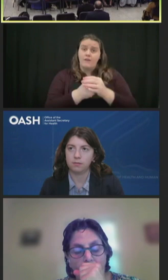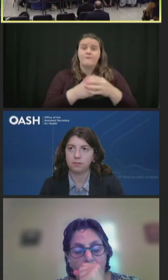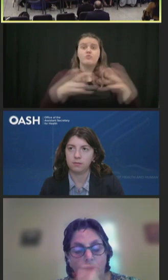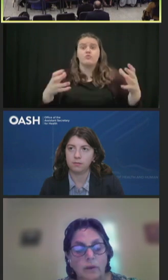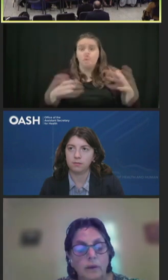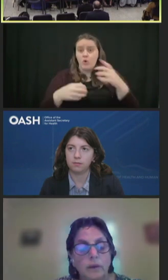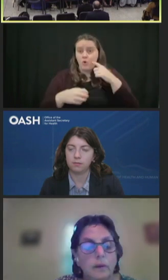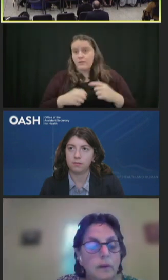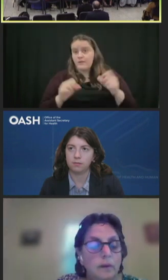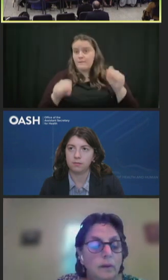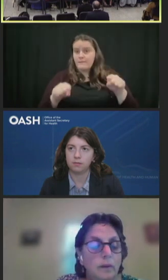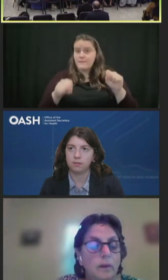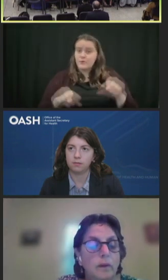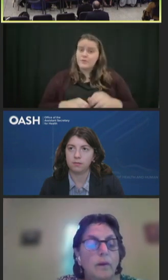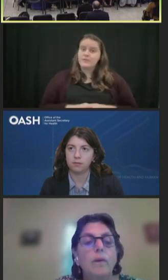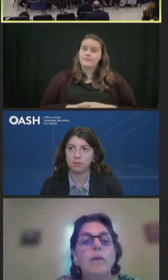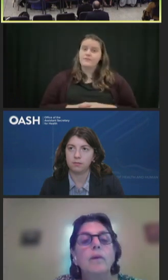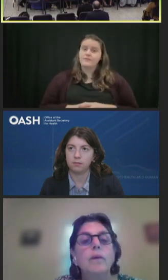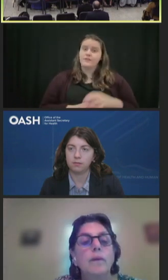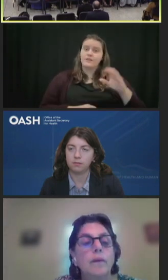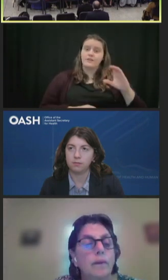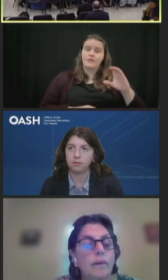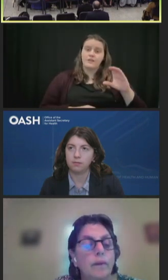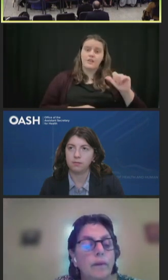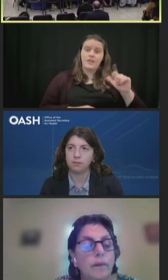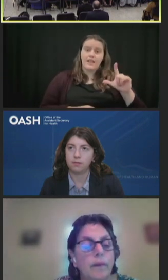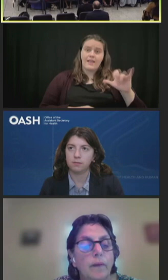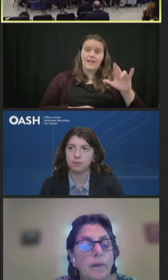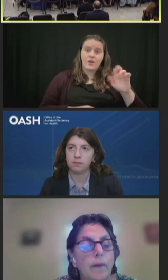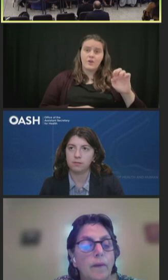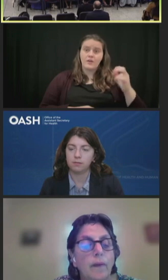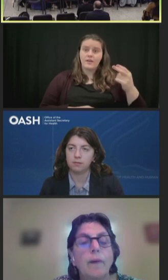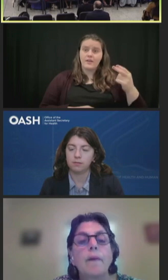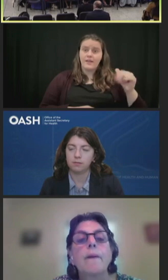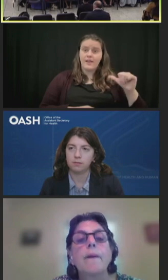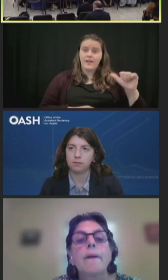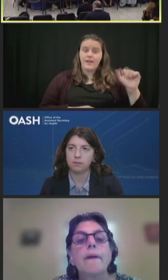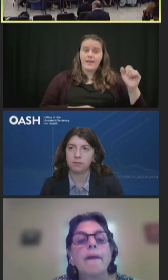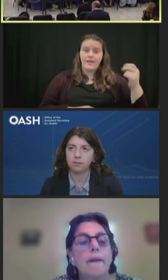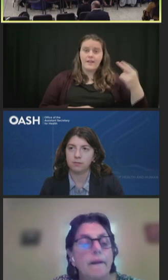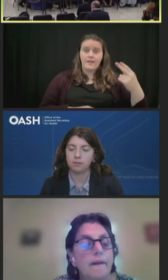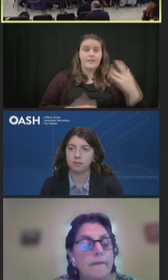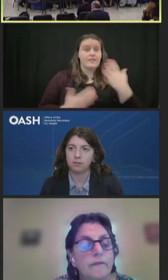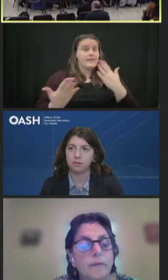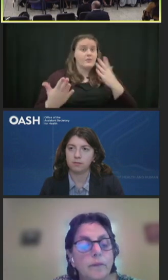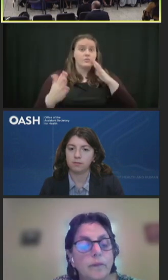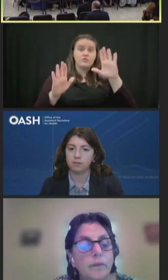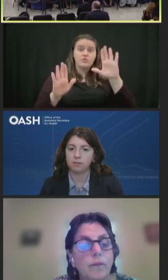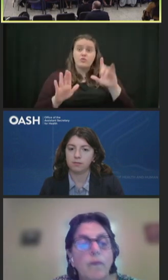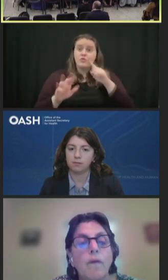Claire Hannan: Thank you. This was a great panel. I just wanted to emphasize